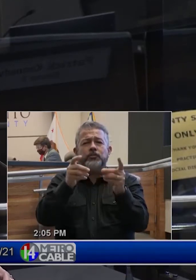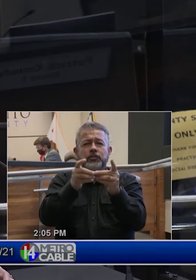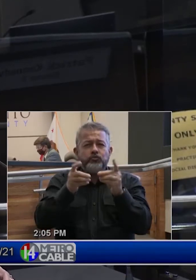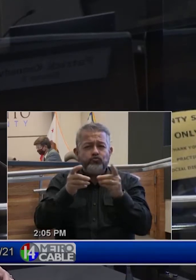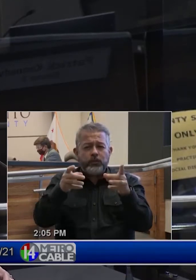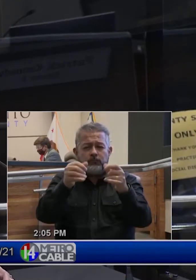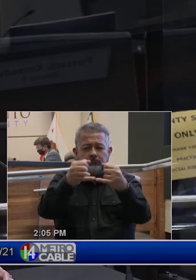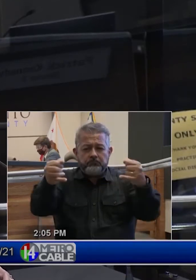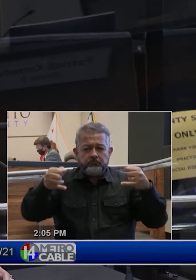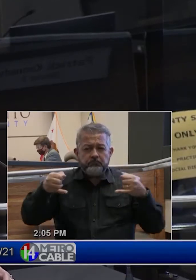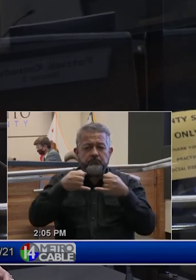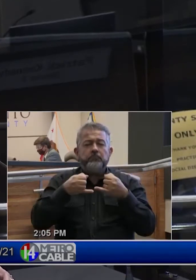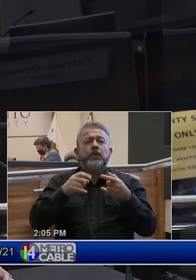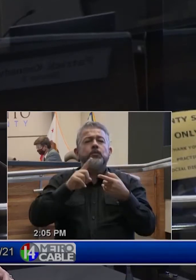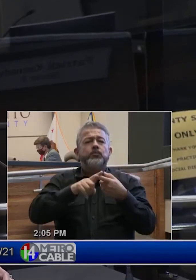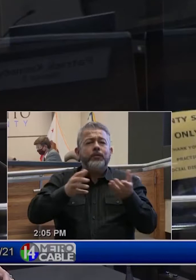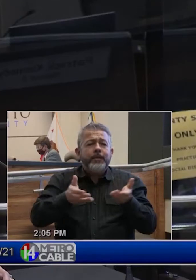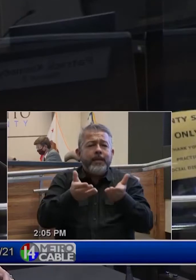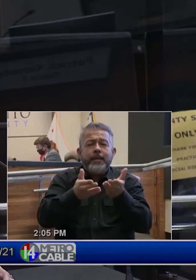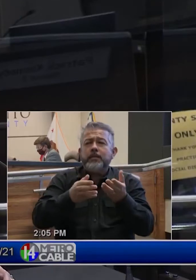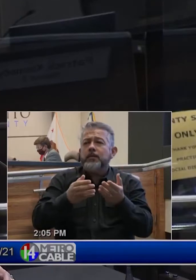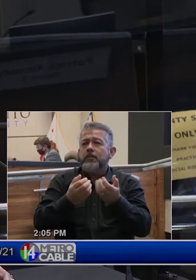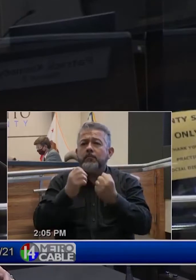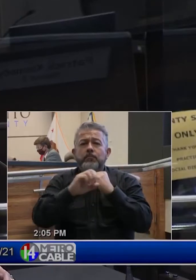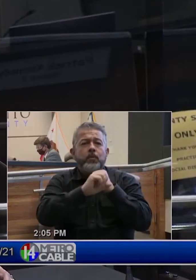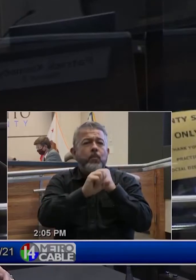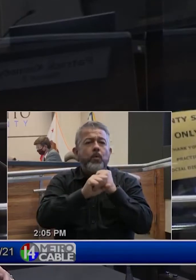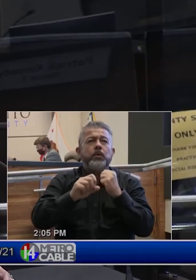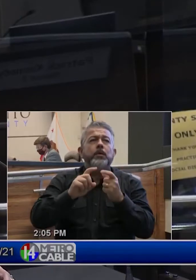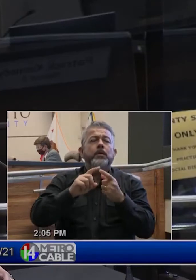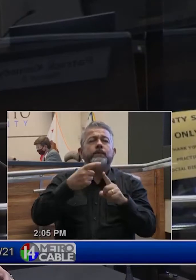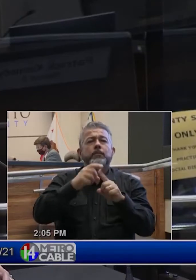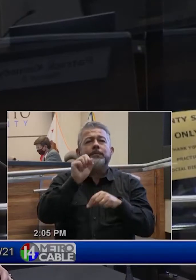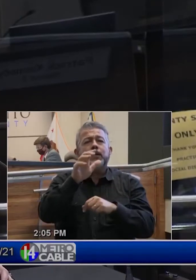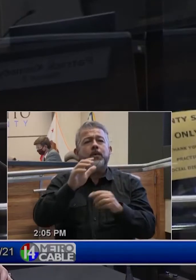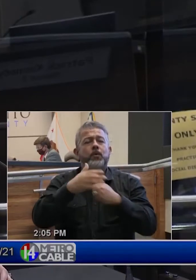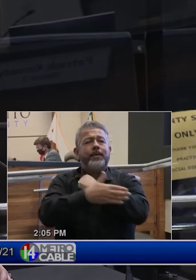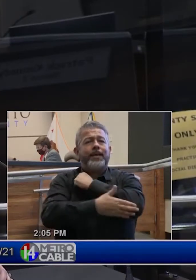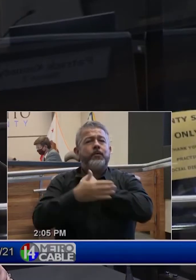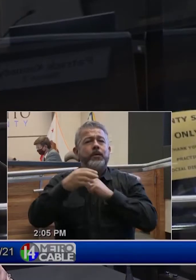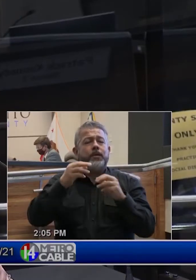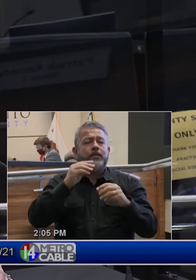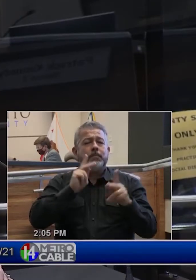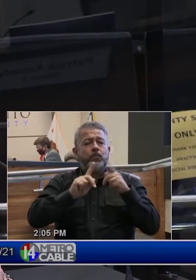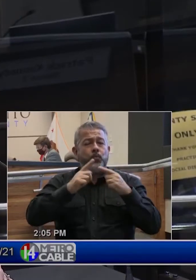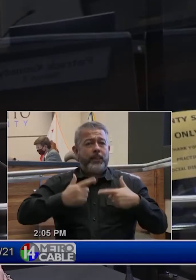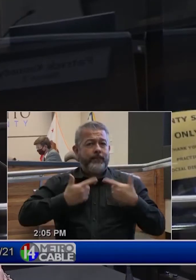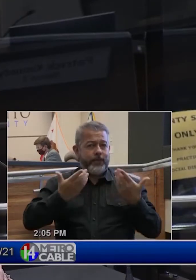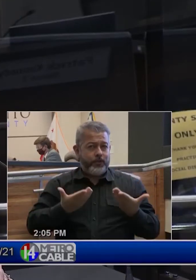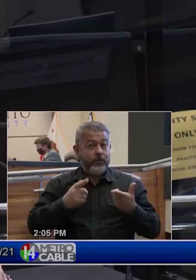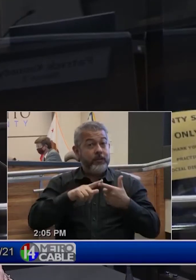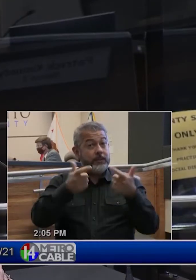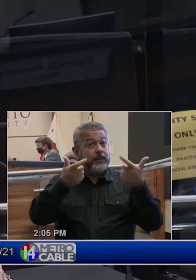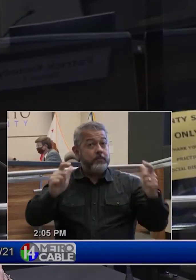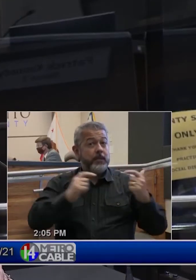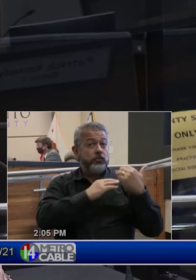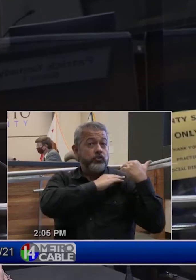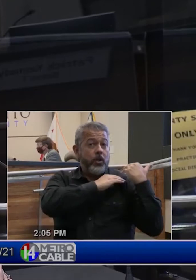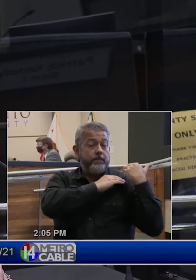OUTREACH PLAN THE PURPOSE IS TO URGE PARTICIPATION BY RESIDENTS URGE PARTICIPATION BY RESIDENTS IN THE PROCESS. IN THE PROCESS. AND THIS ABIG JOB. AND THIS ABIG JOB. HOW DO WE ACHIEVE THIS?